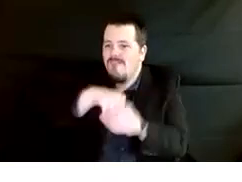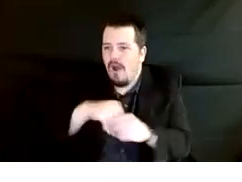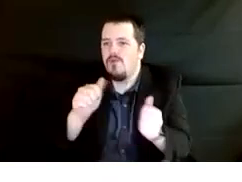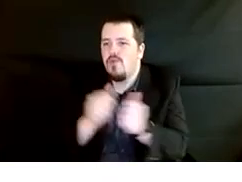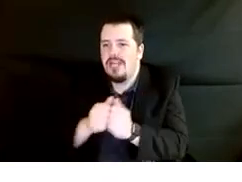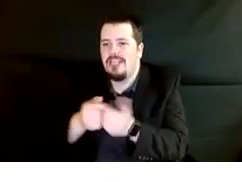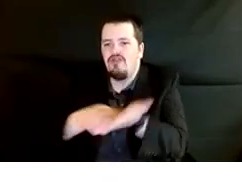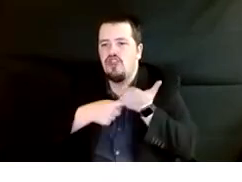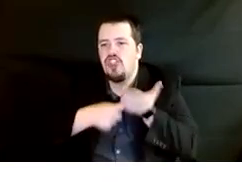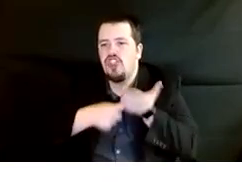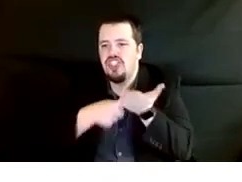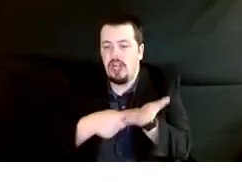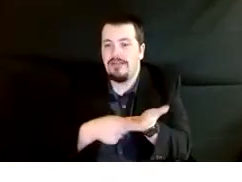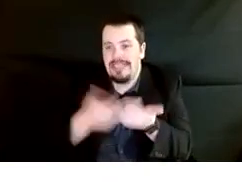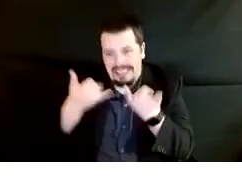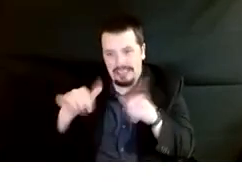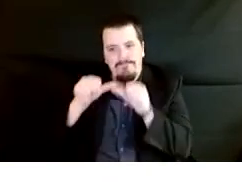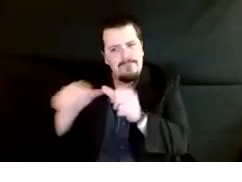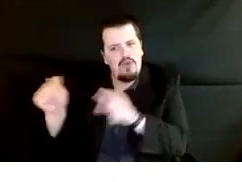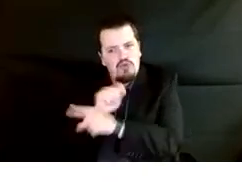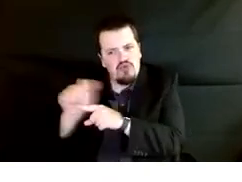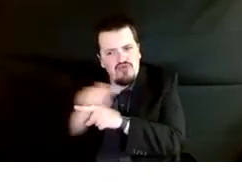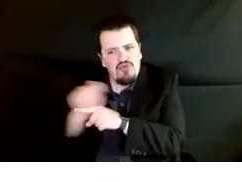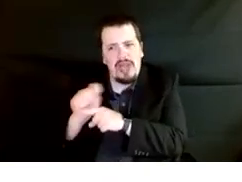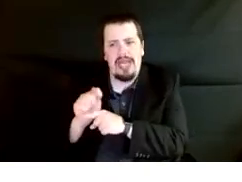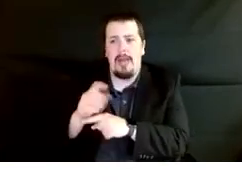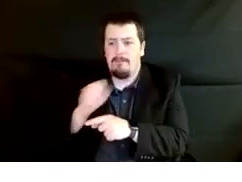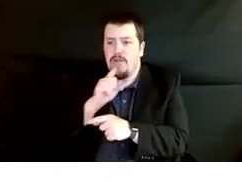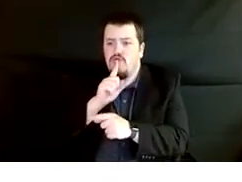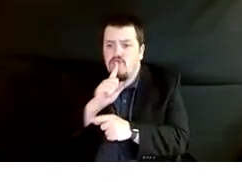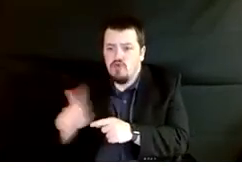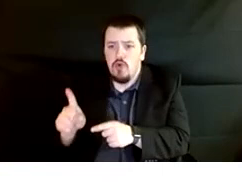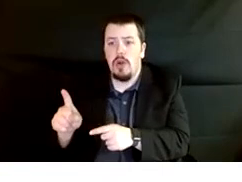we need to keep training about these things um and making sure.. you know Brian mentioned that we kept